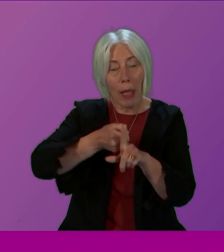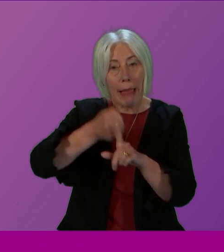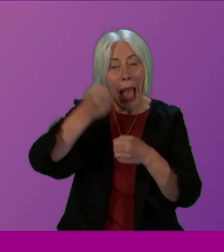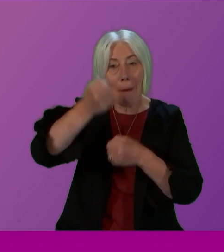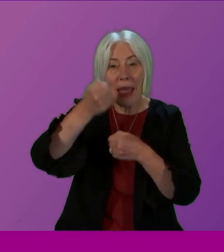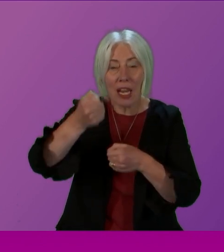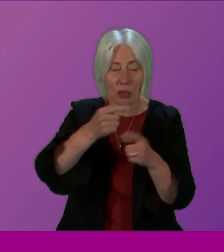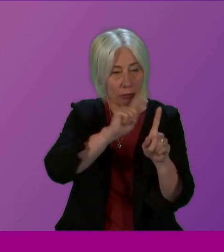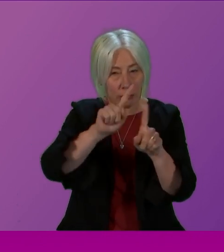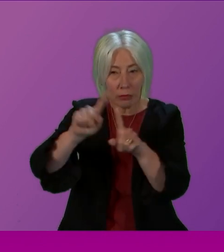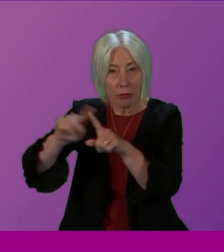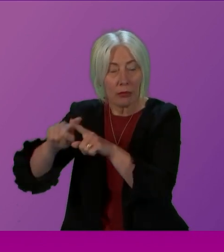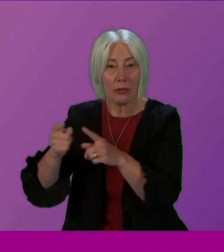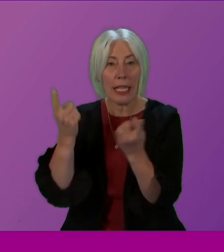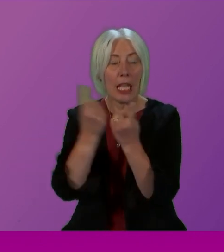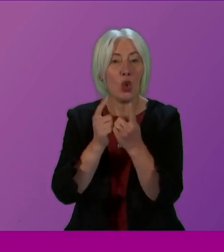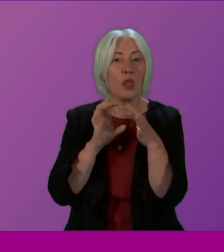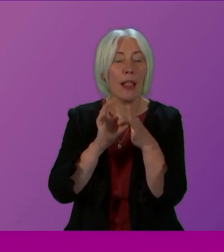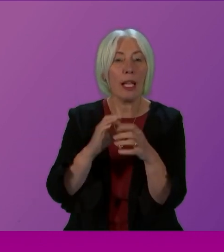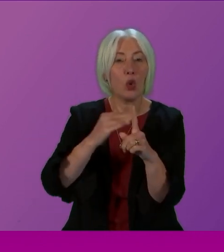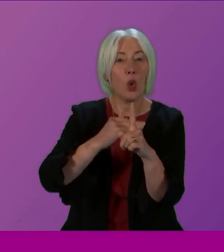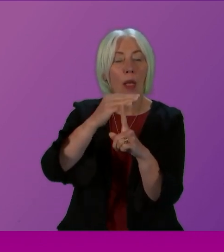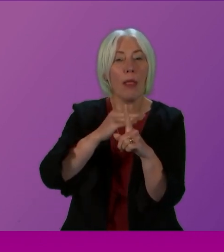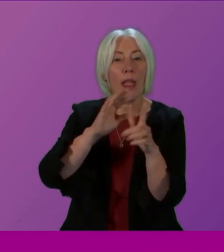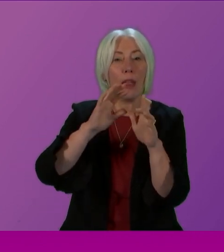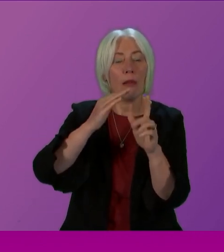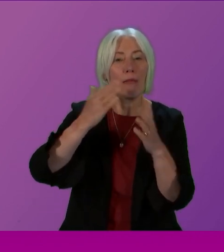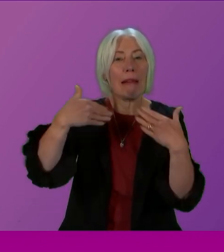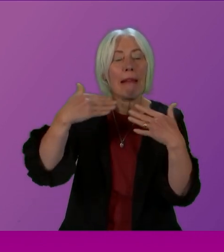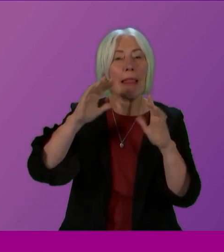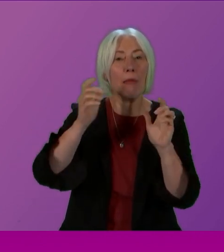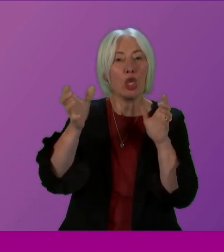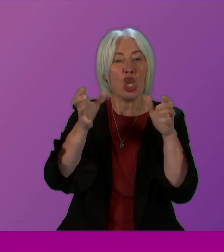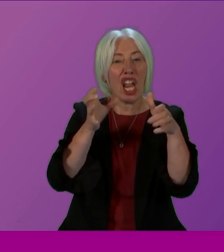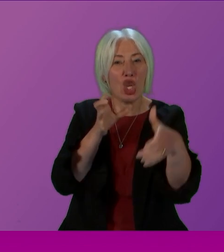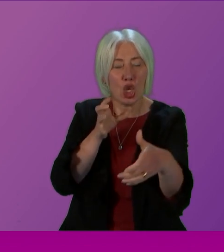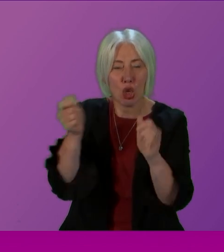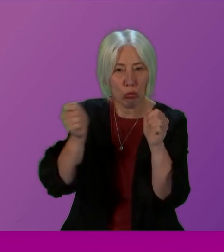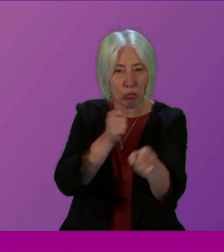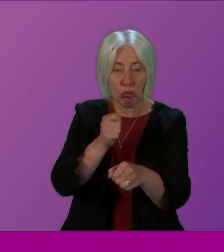fight against climate change for the work that they do. Given the scale of the challenge that we face, it is important that we continue to increase